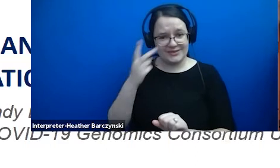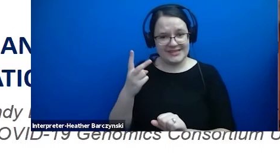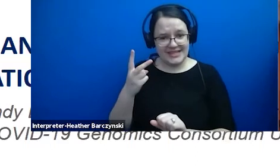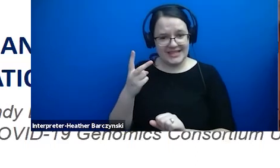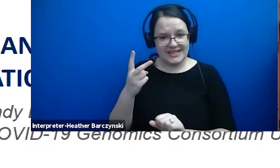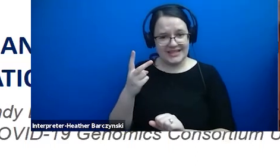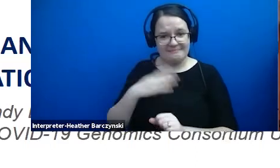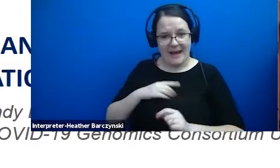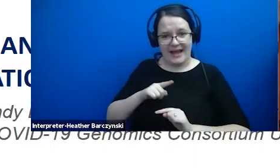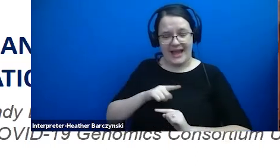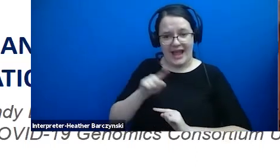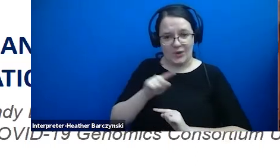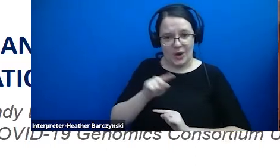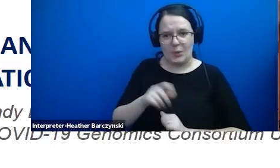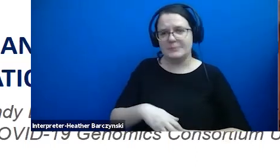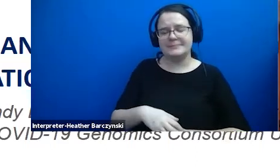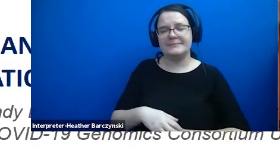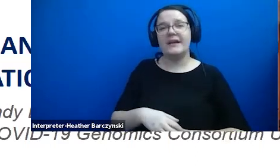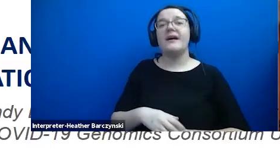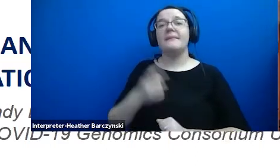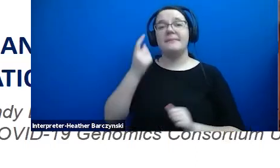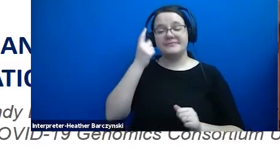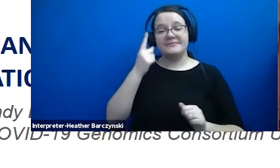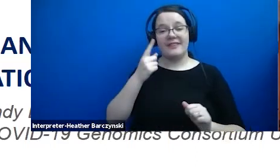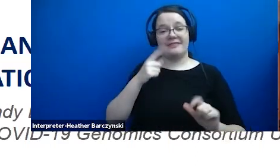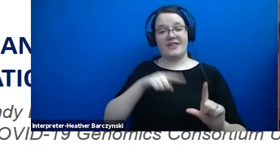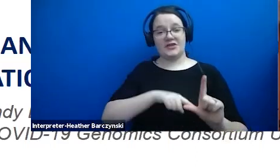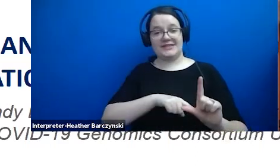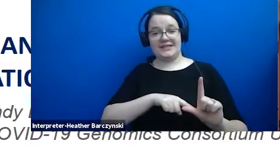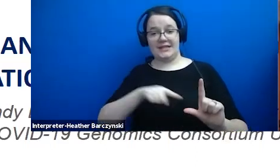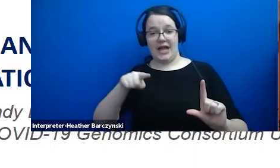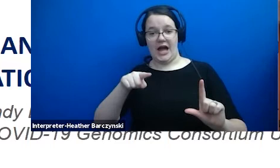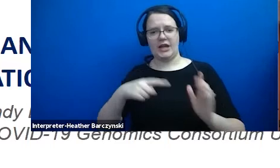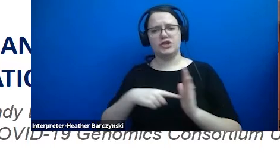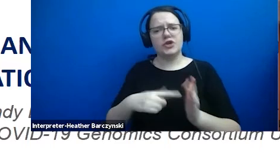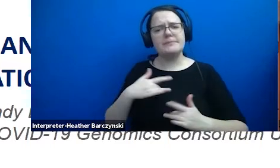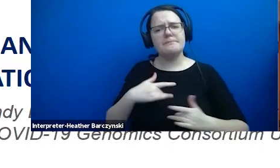arrow but there's a a line that shows that the typical changes over time and that how this new